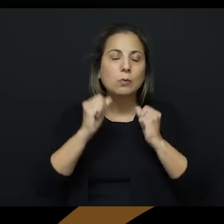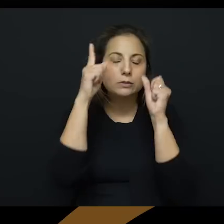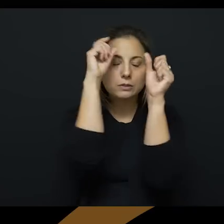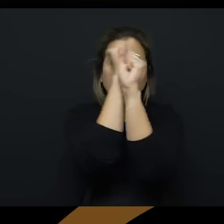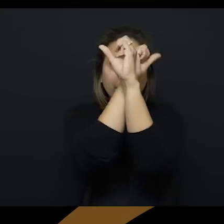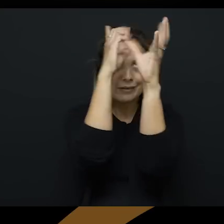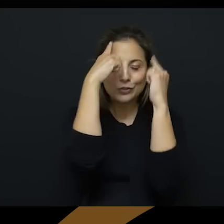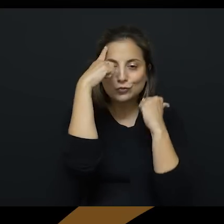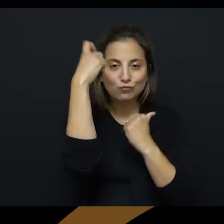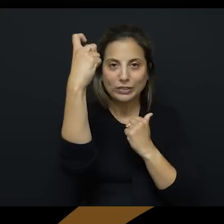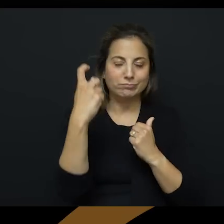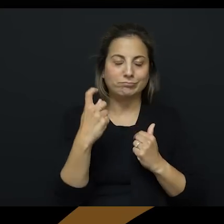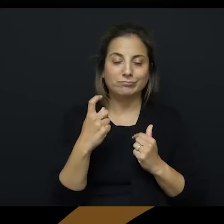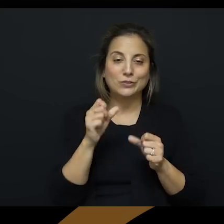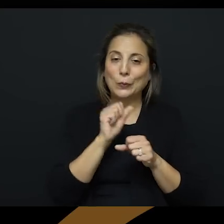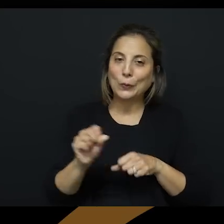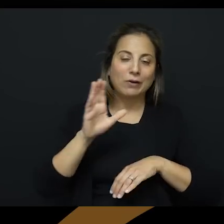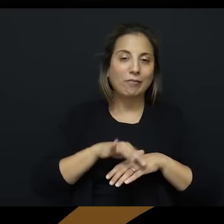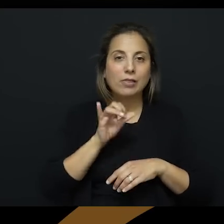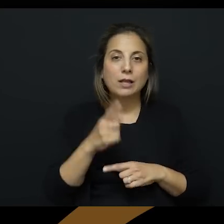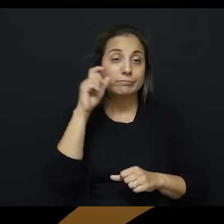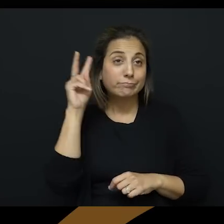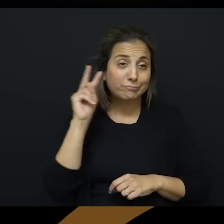And I look forward to many, many other projects in the future